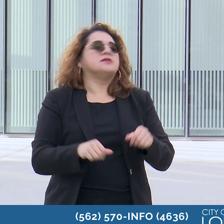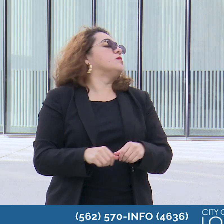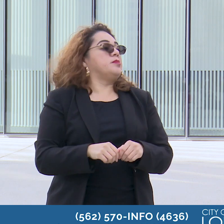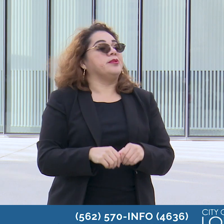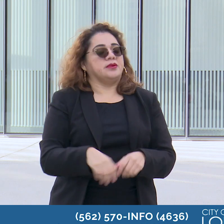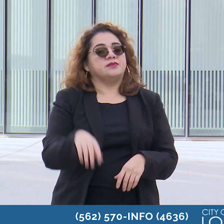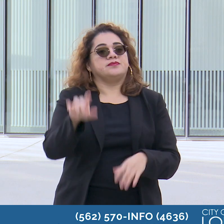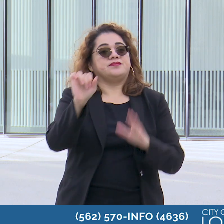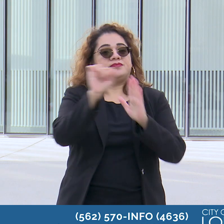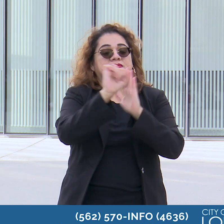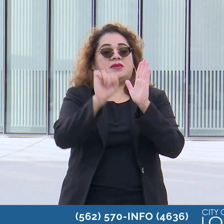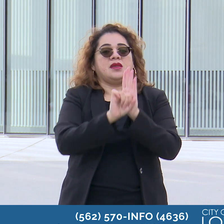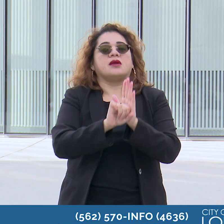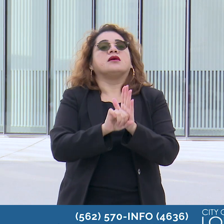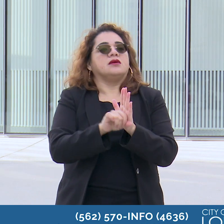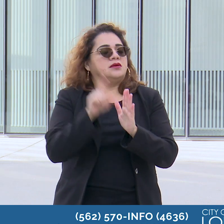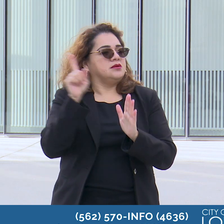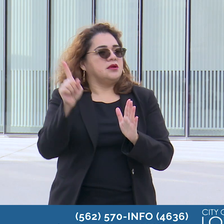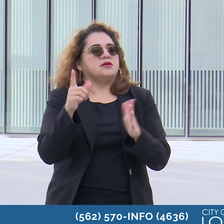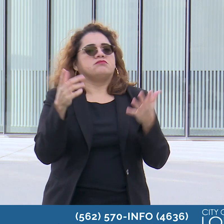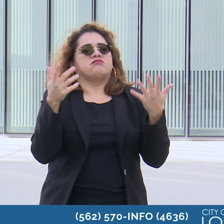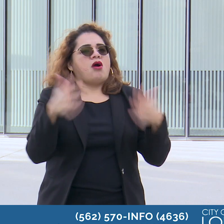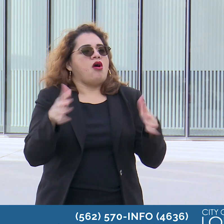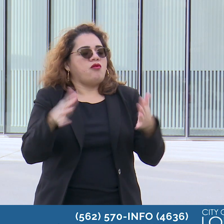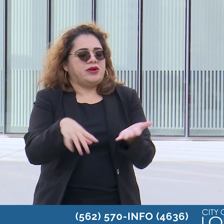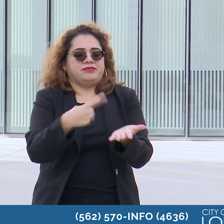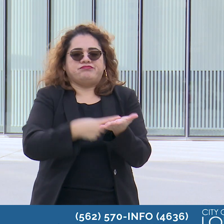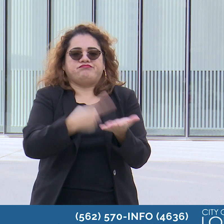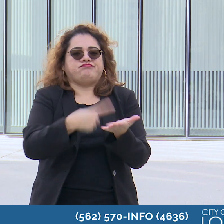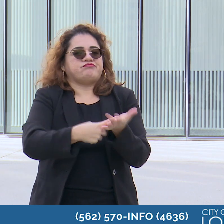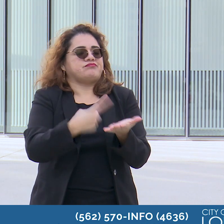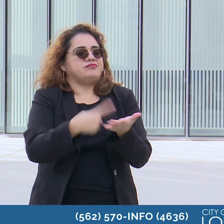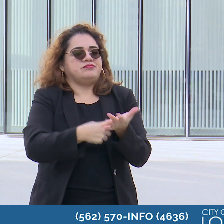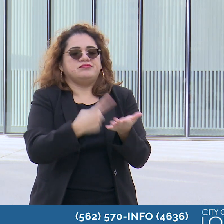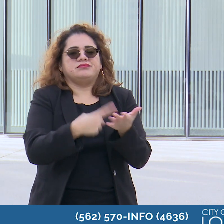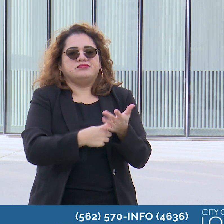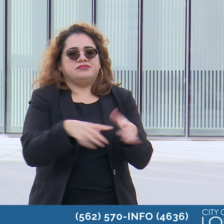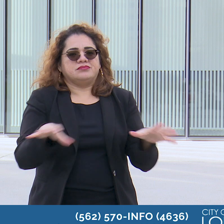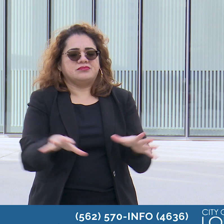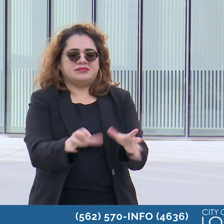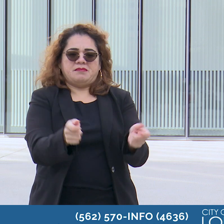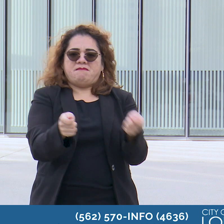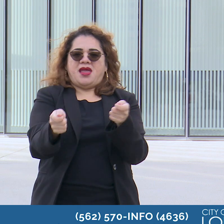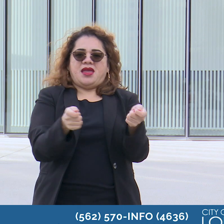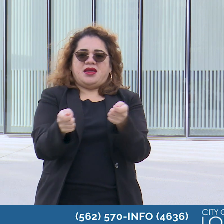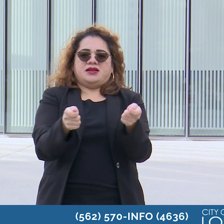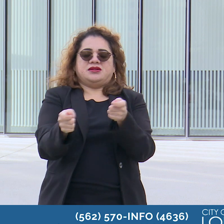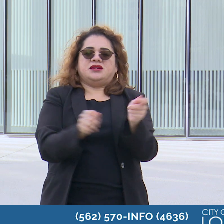The state has been really active in discussing and managing and developing surge capacity